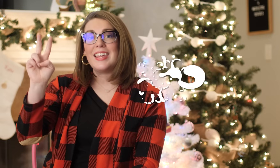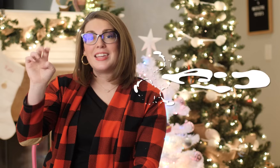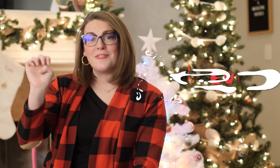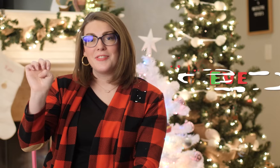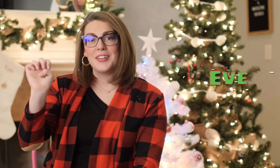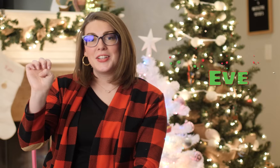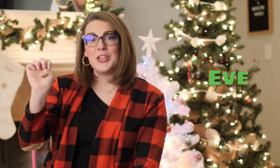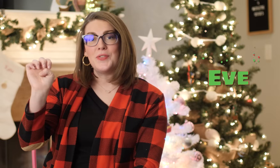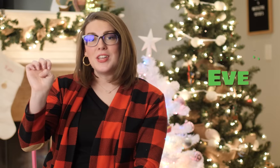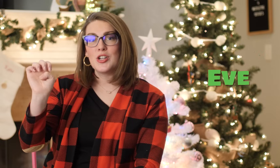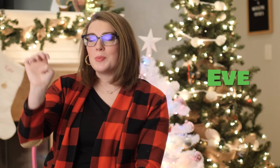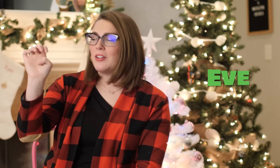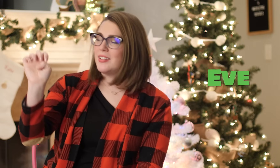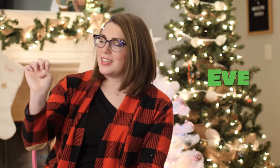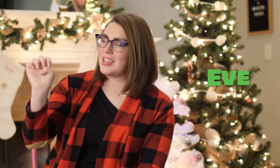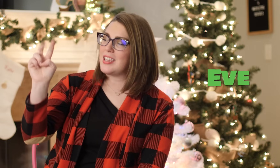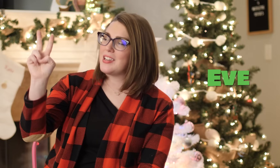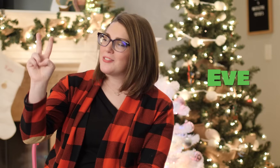EVE You fingerspell E-V-E